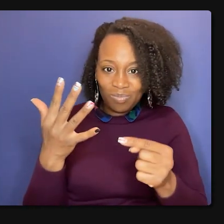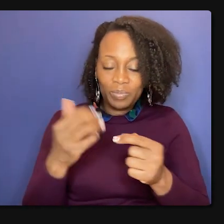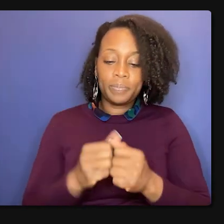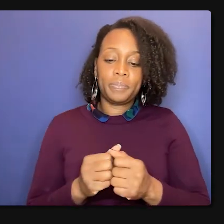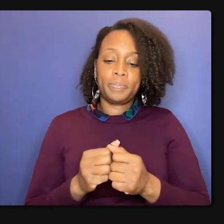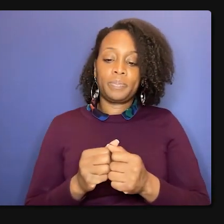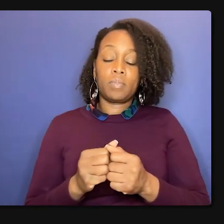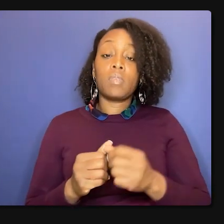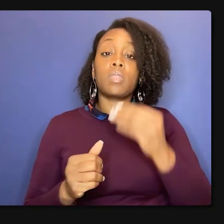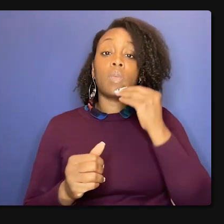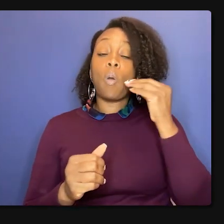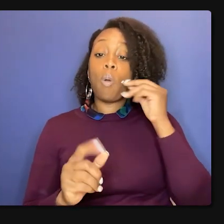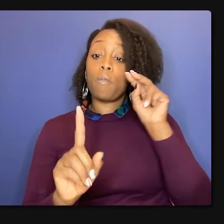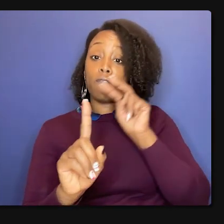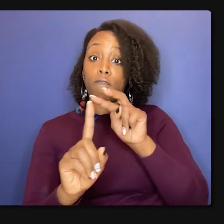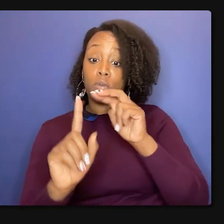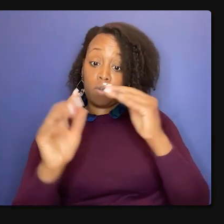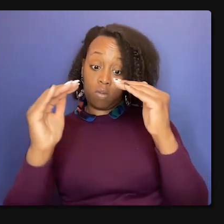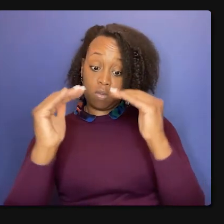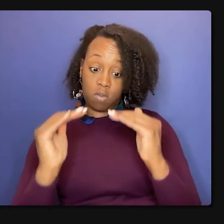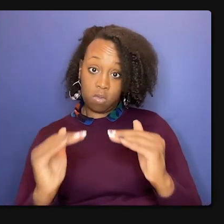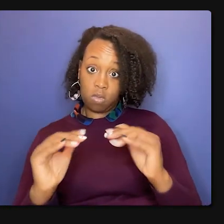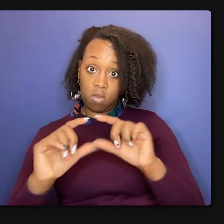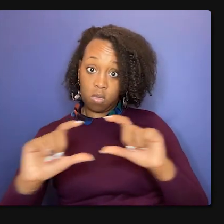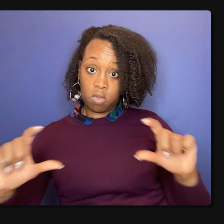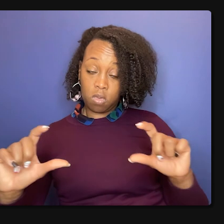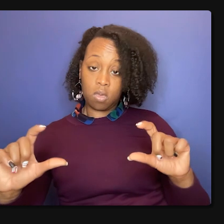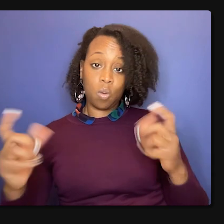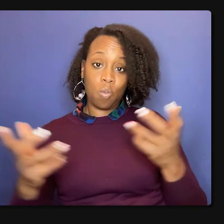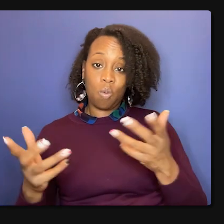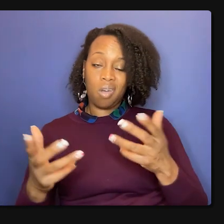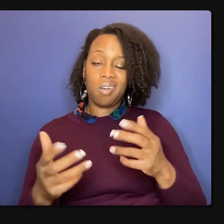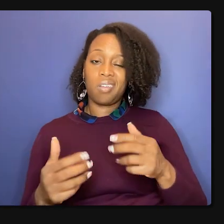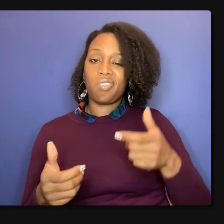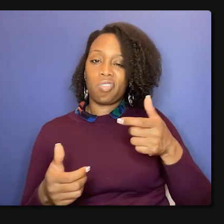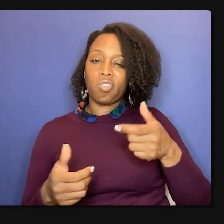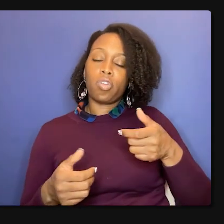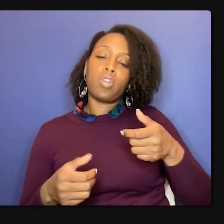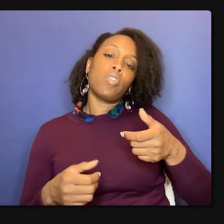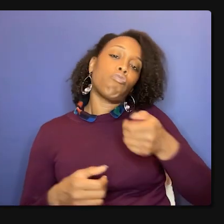Below the home view is the remote control view for groups.